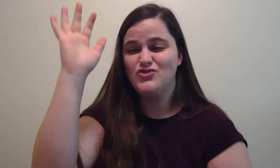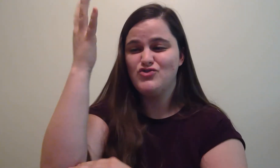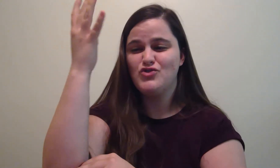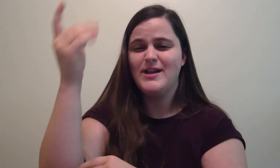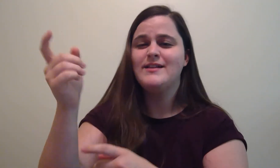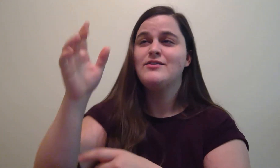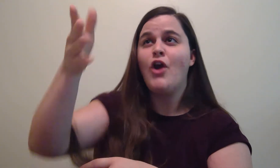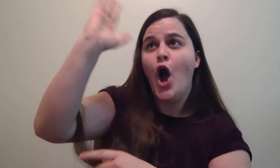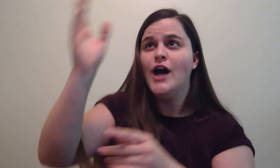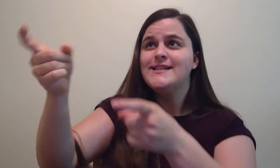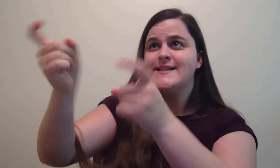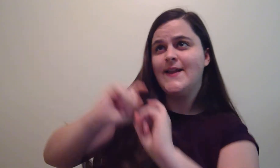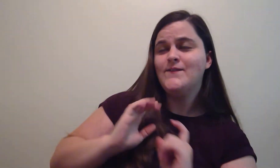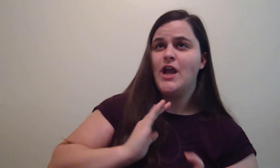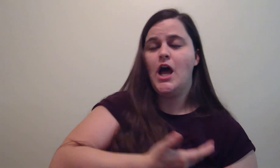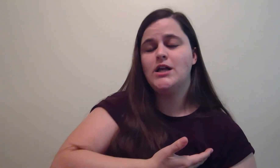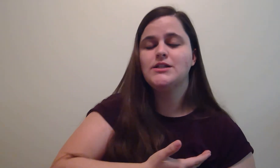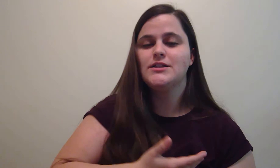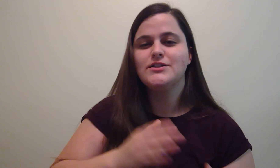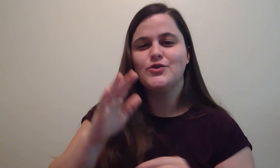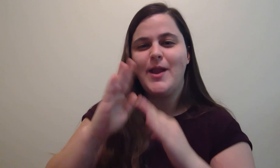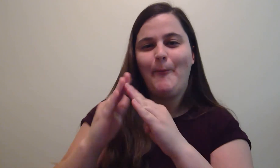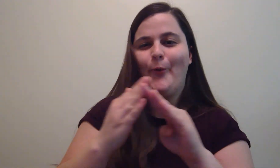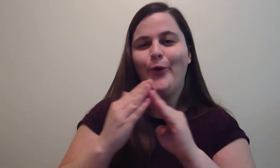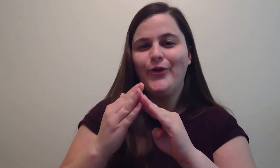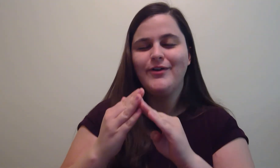to our little corner of the universe.